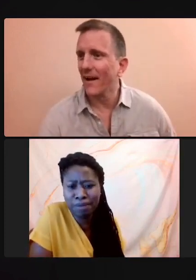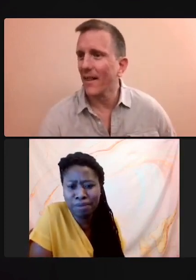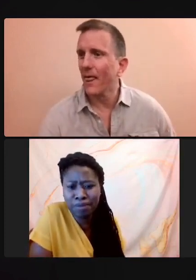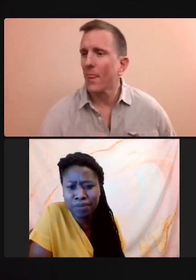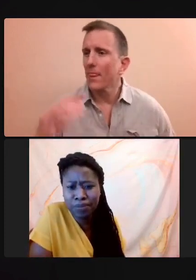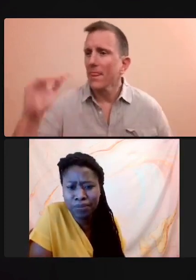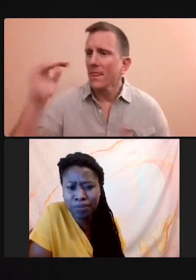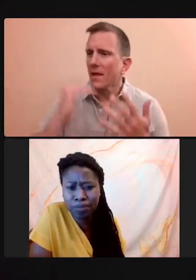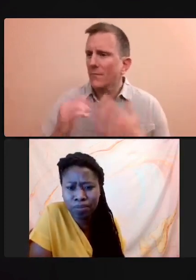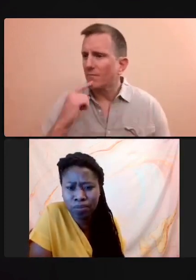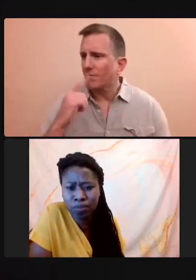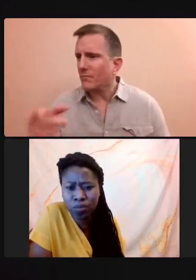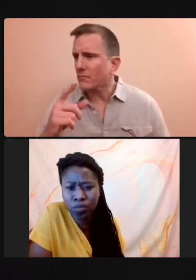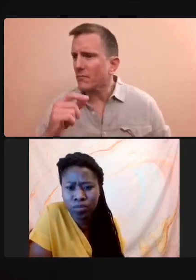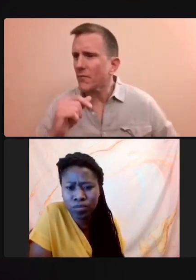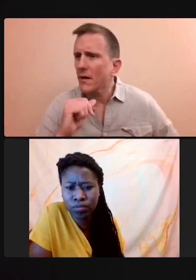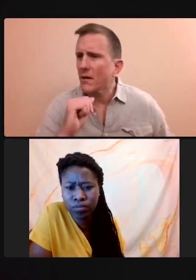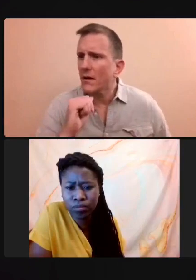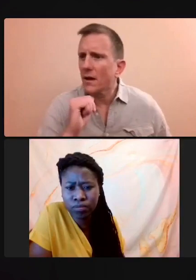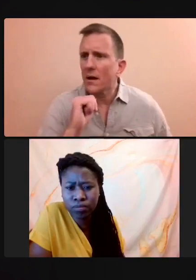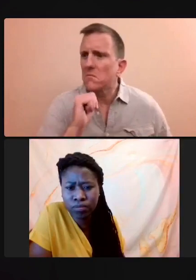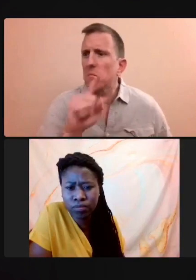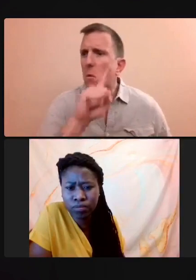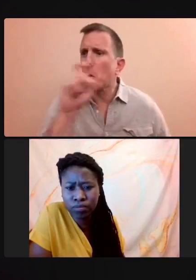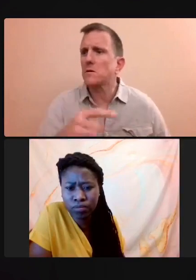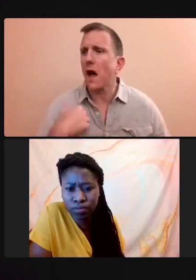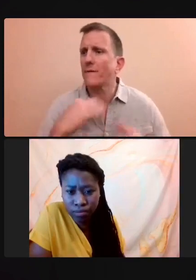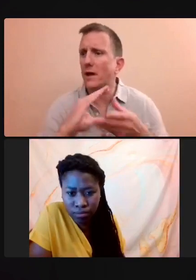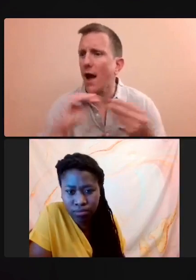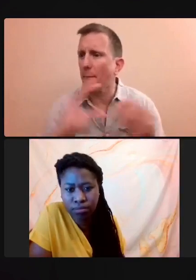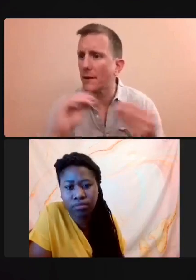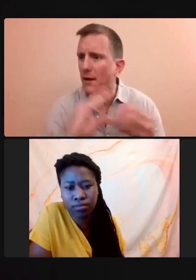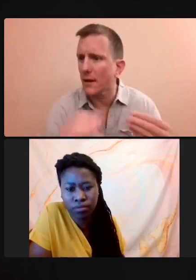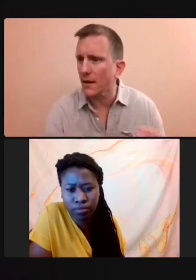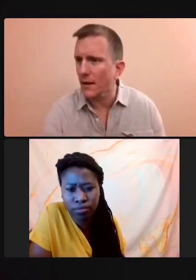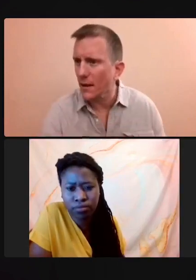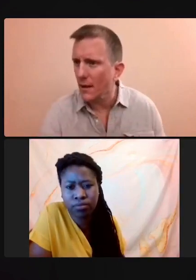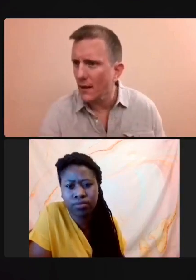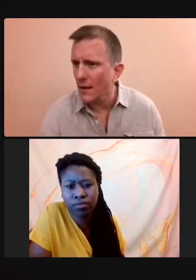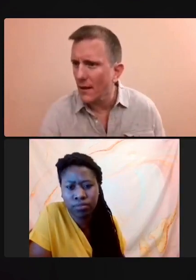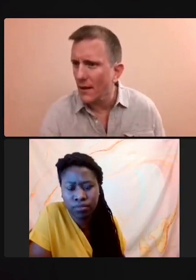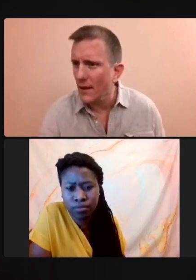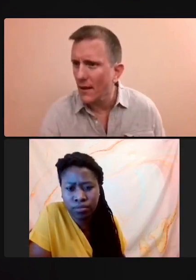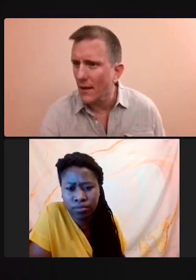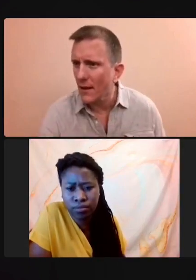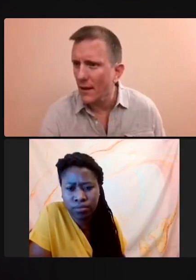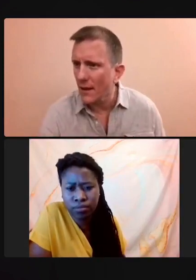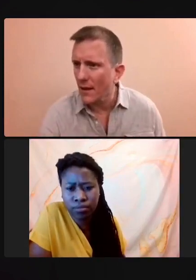and we don't want to see that limitation placed on them any longer in terms forcing us to get a degree to prove that we know this language